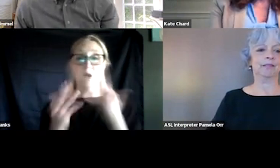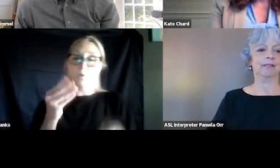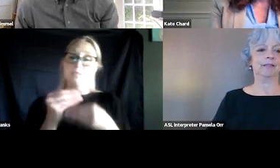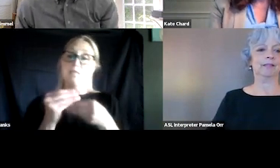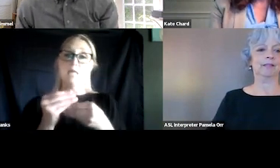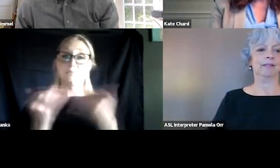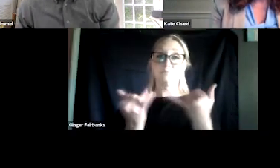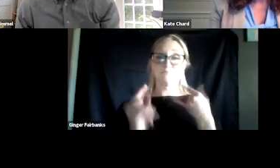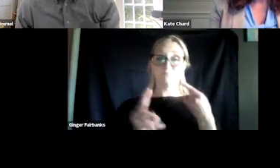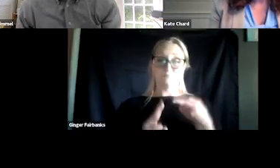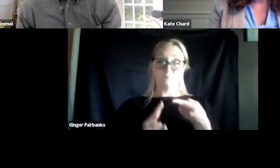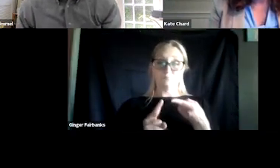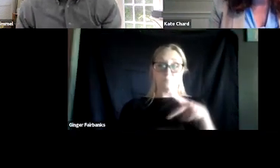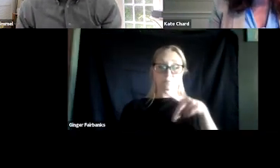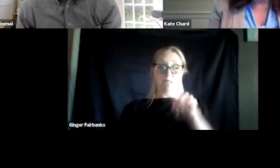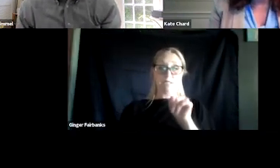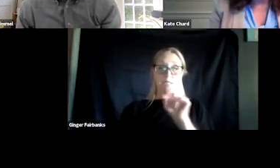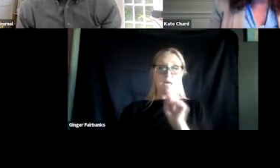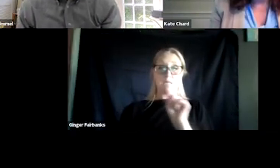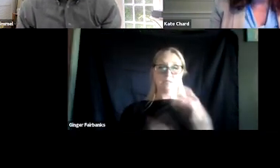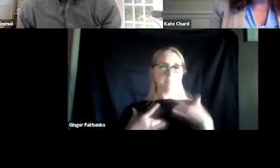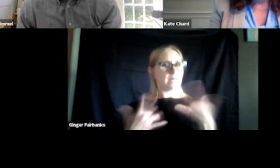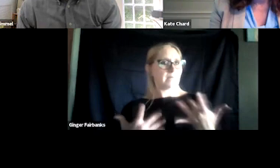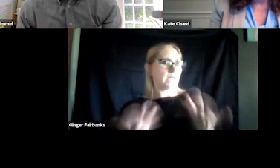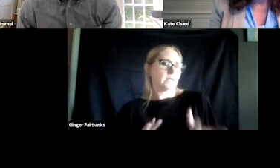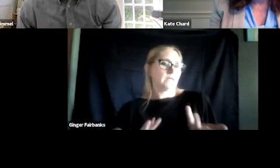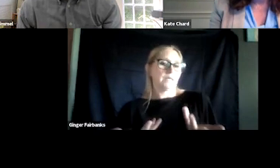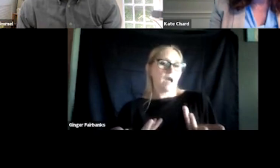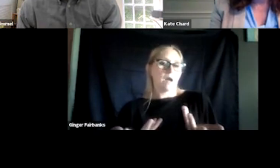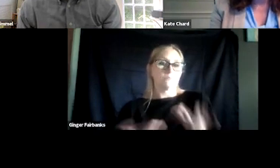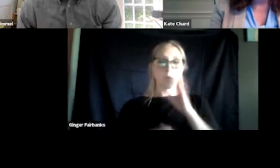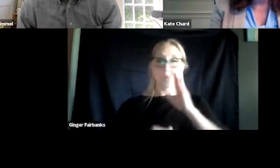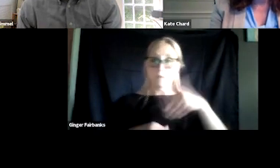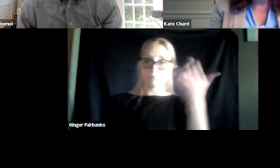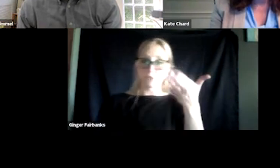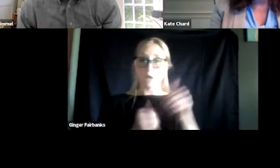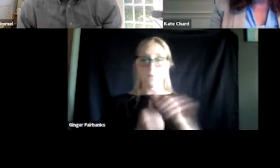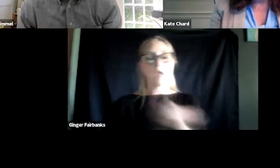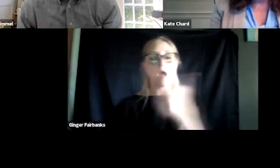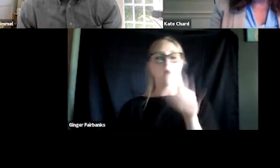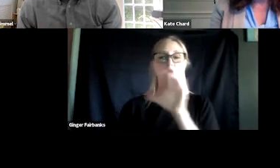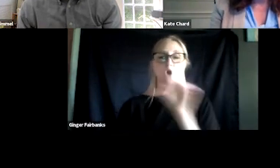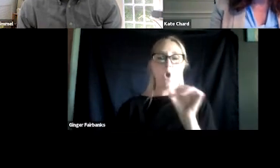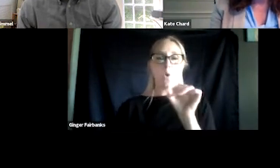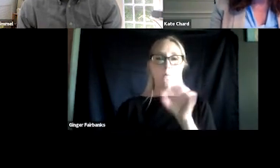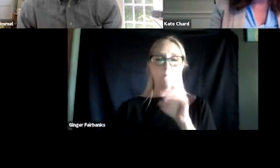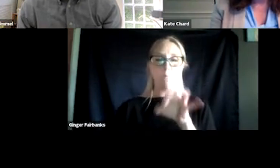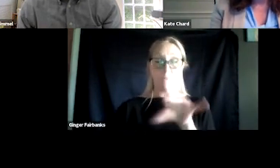is the fact that PTSD typically presents with other comorbidities. And I think this is one of the things